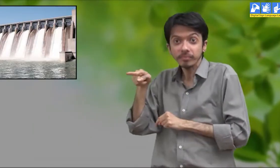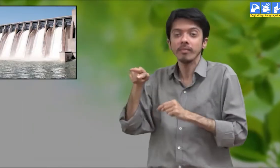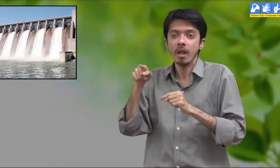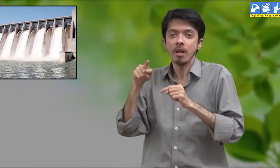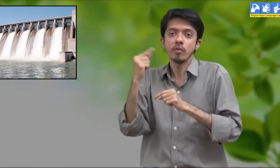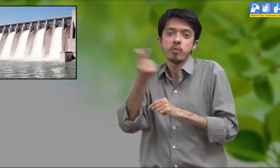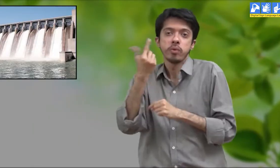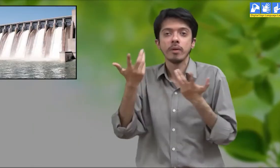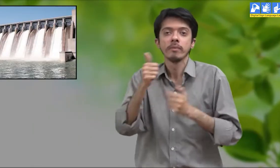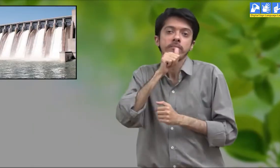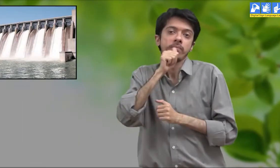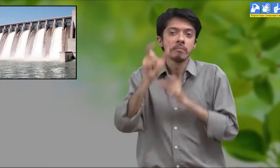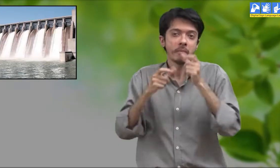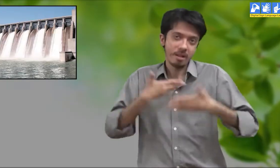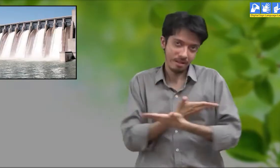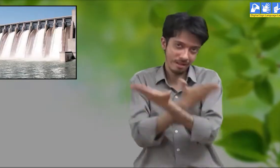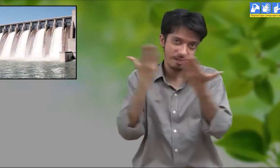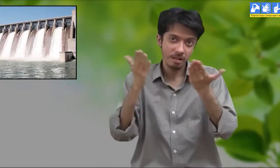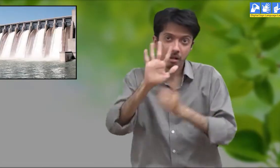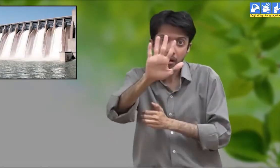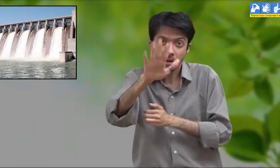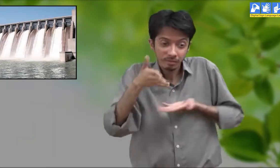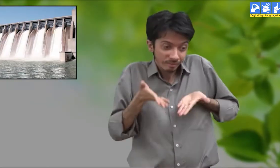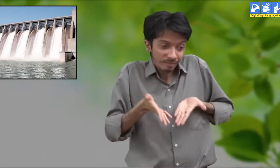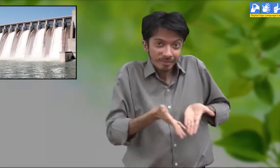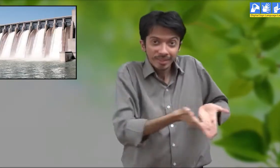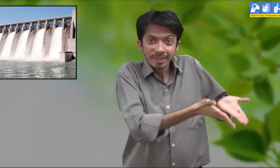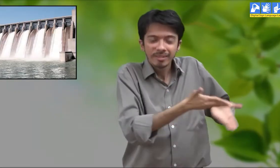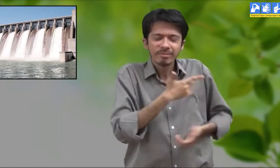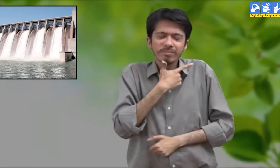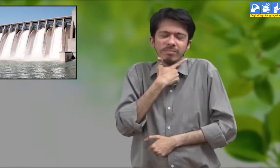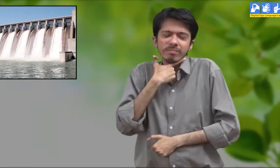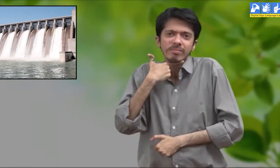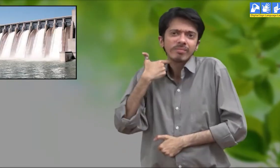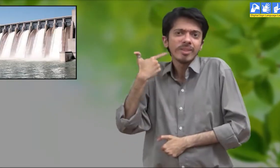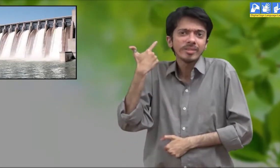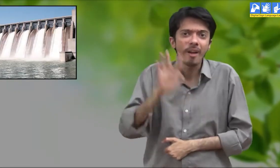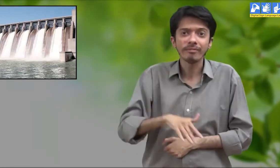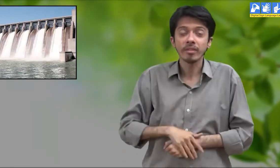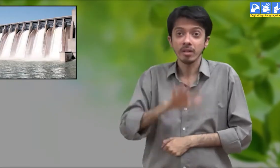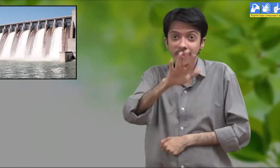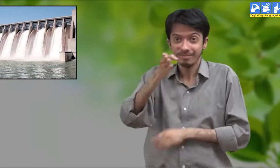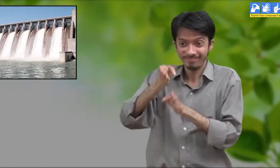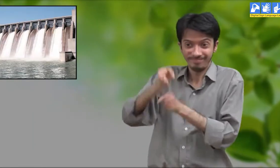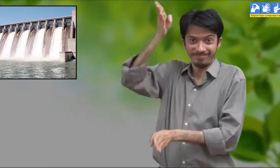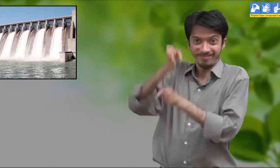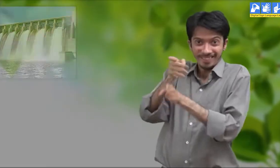electricity and also for the use of people. This was a loss for the people lived near the rivers